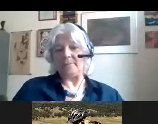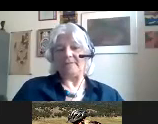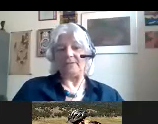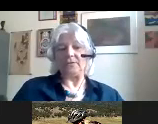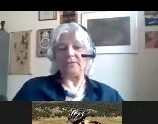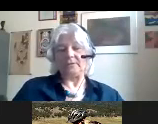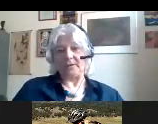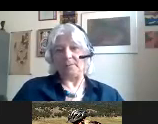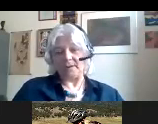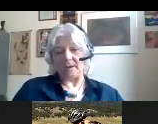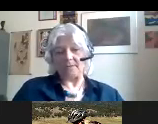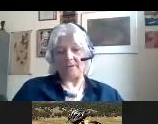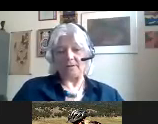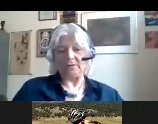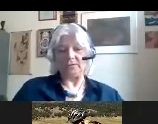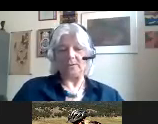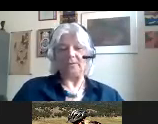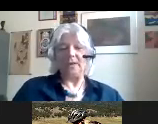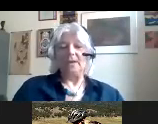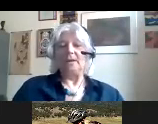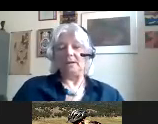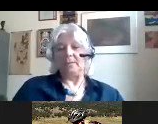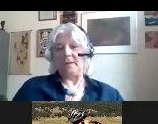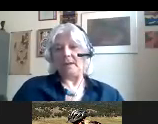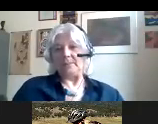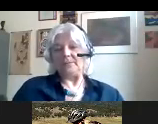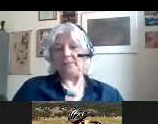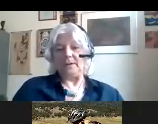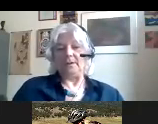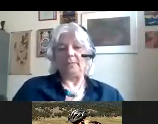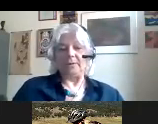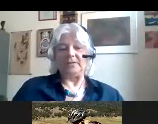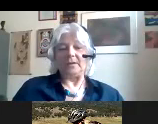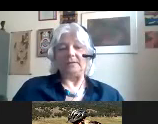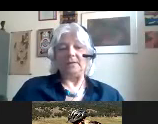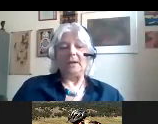professionals or very many other individuals, it can be an absolute healing process.